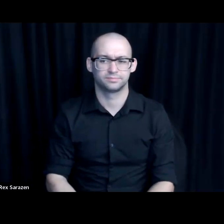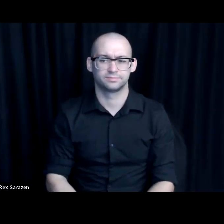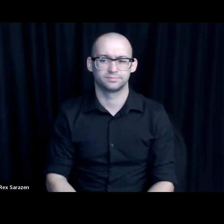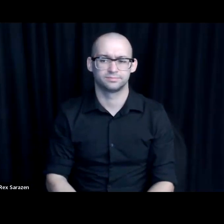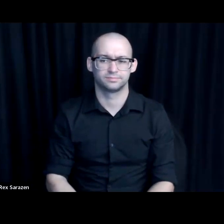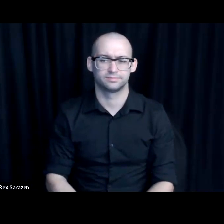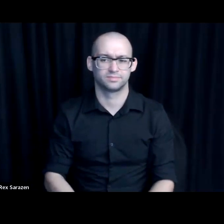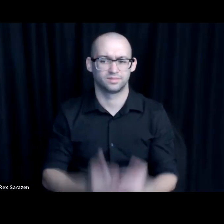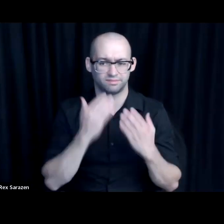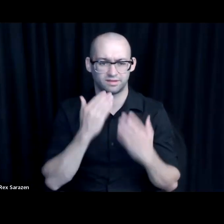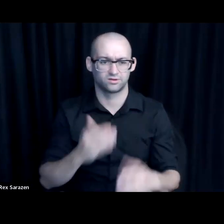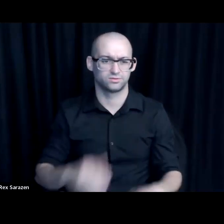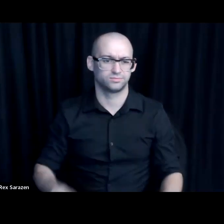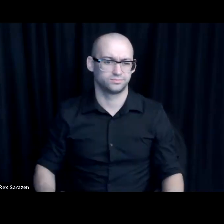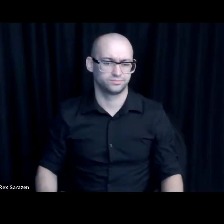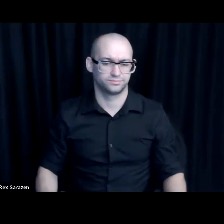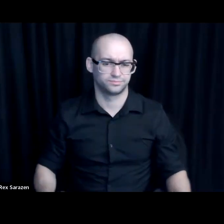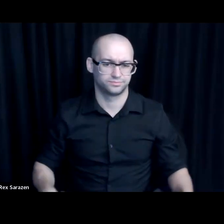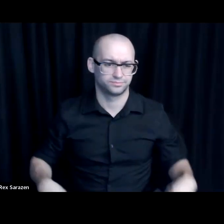Thank you. Oh, you're welcome. Thank you.